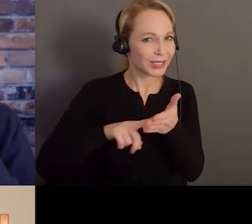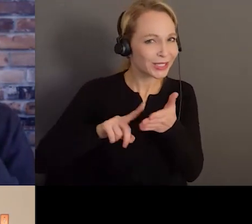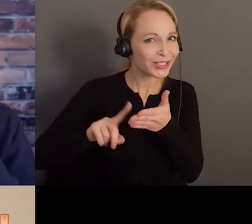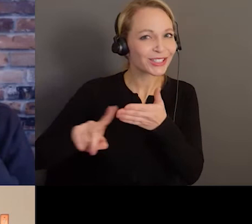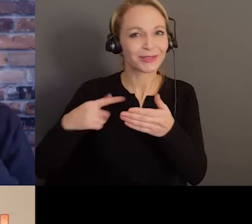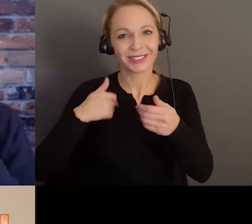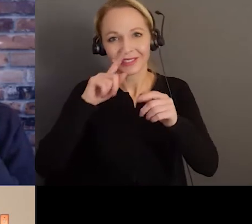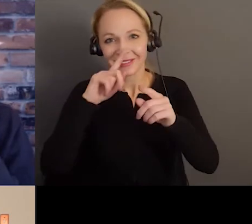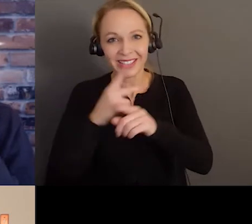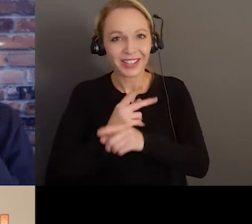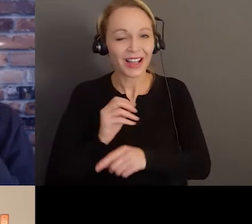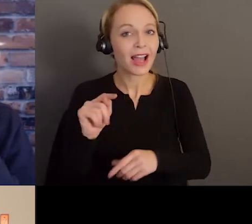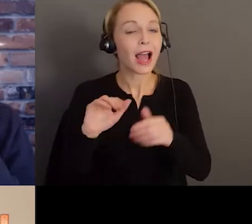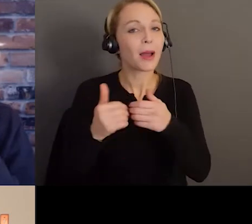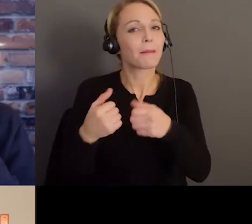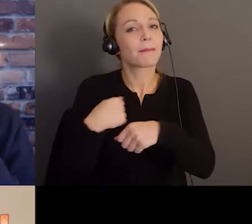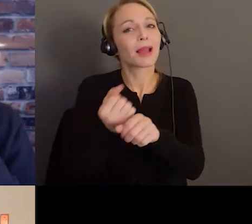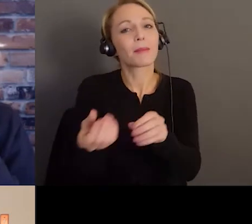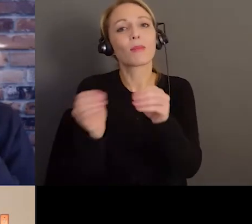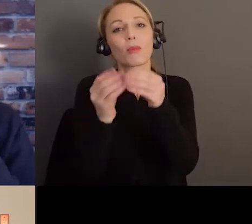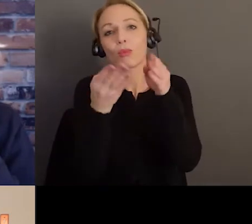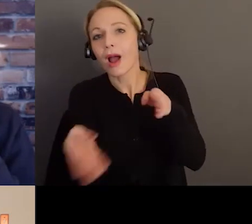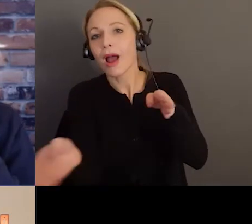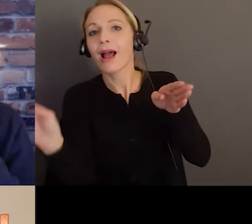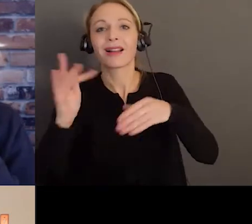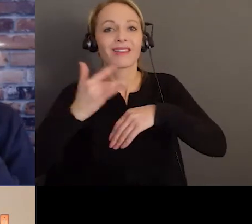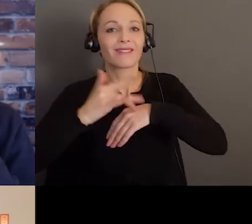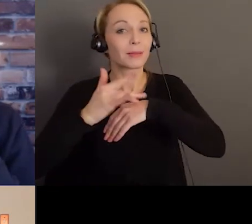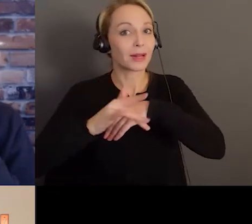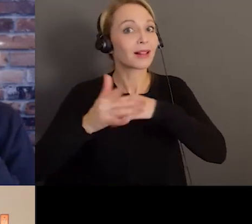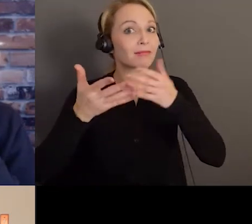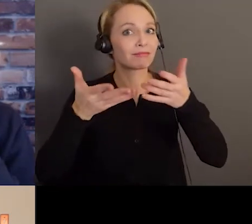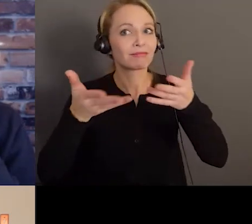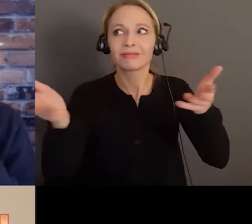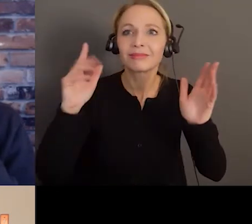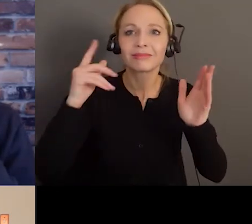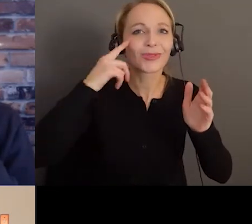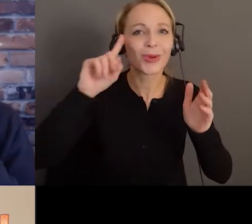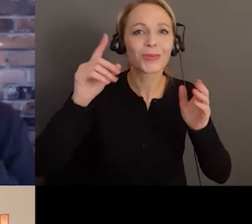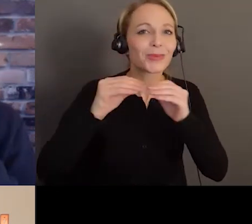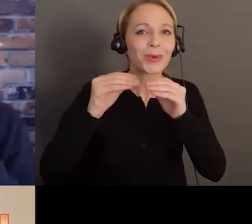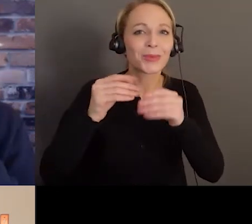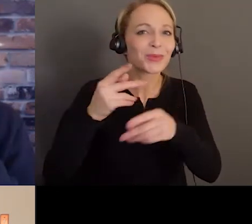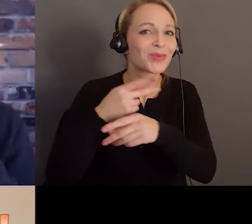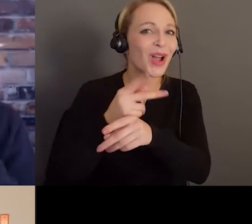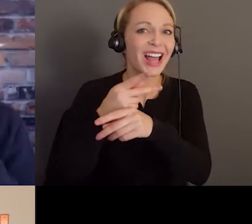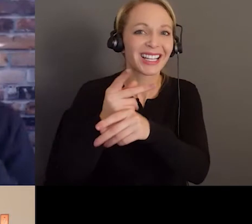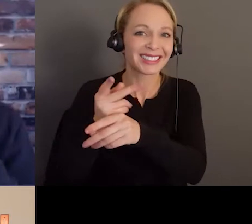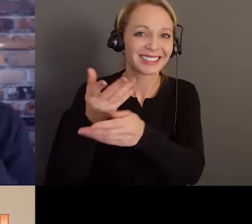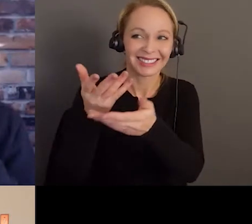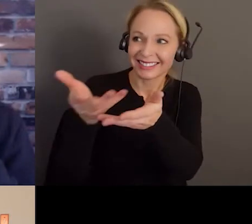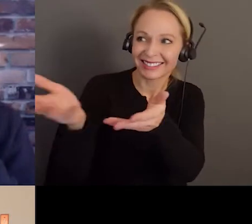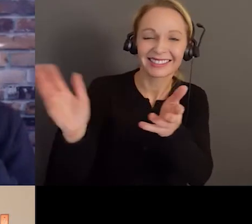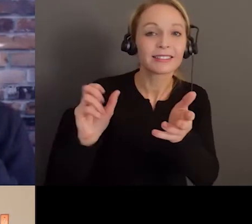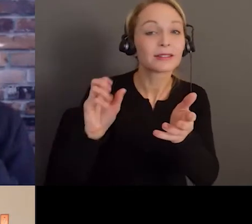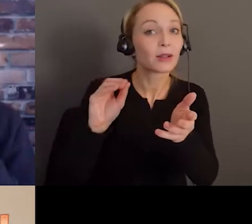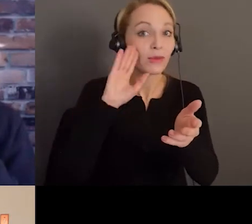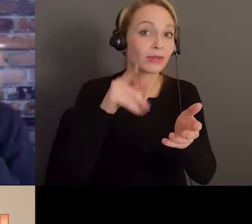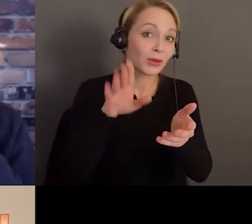MAKE IT MORE BROADLY AVAILABLE TO MORE PRODUCT TIERS. SO HOPEFULLY YOU WILL HEAR FROM US IN THE COMING